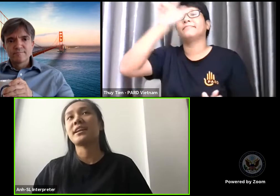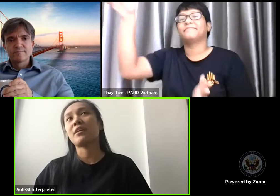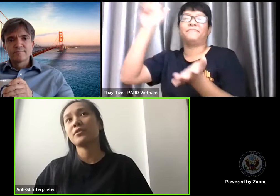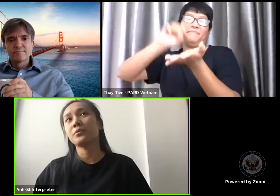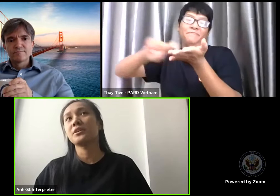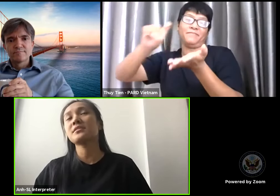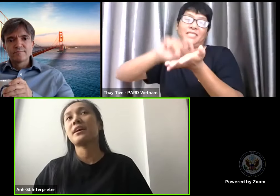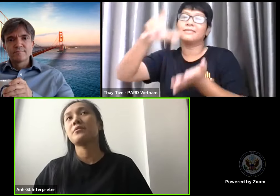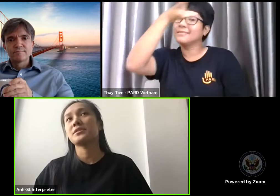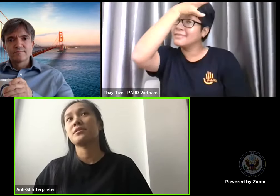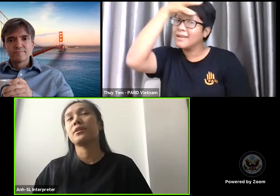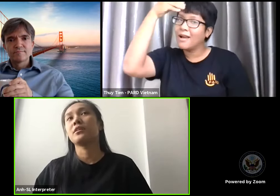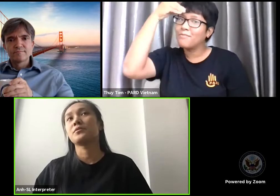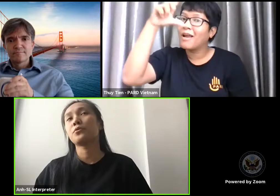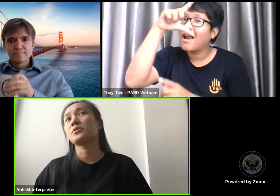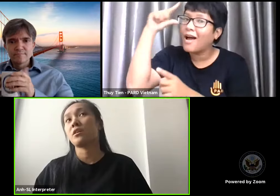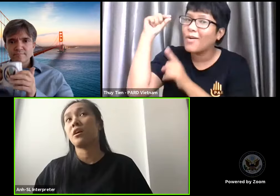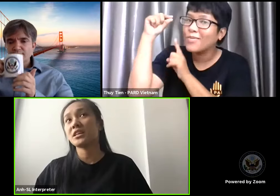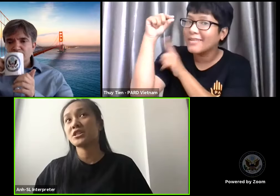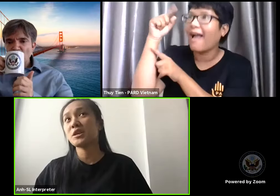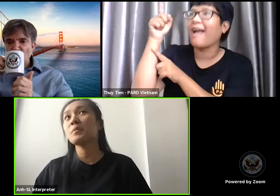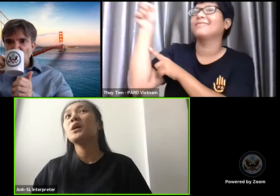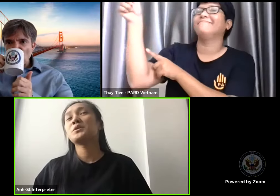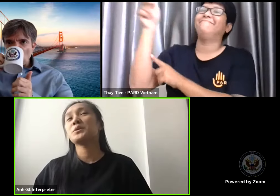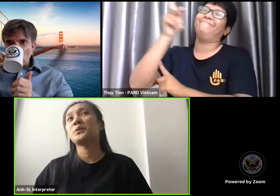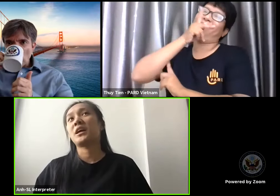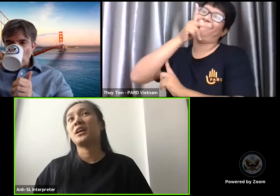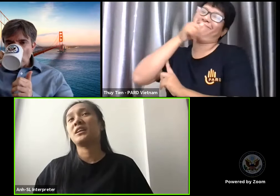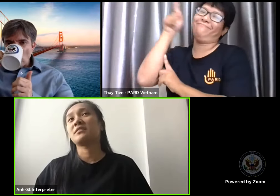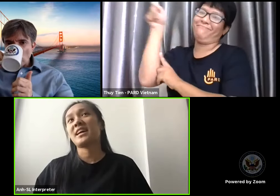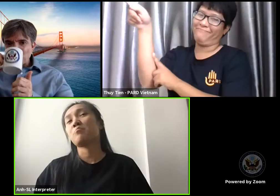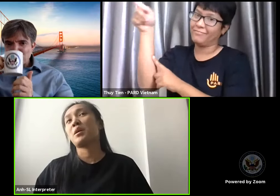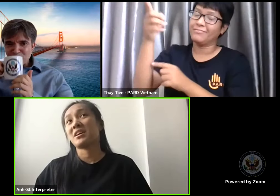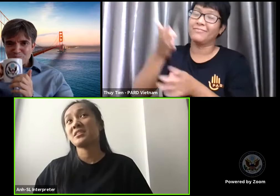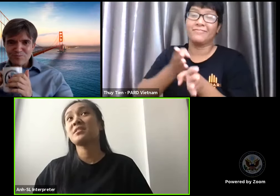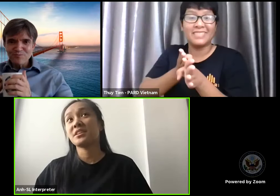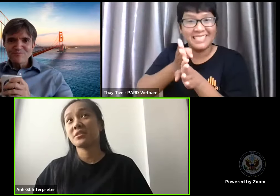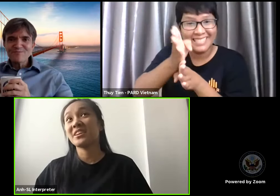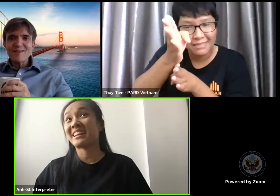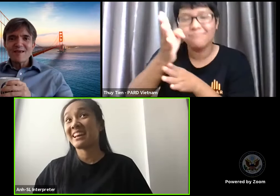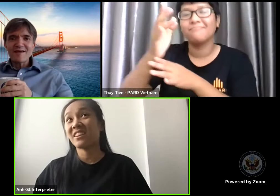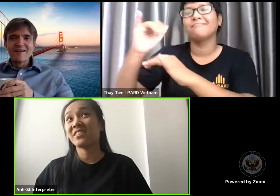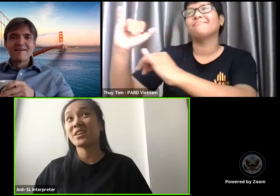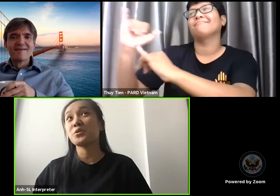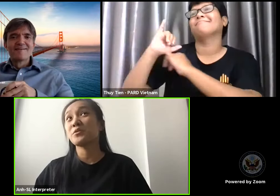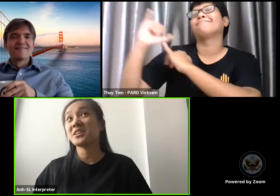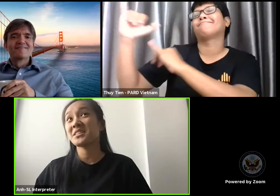and afterwards, I received a full scholarship to take my Master's degree at Gallaudet University